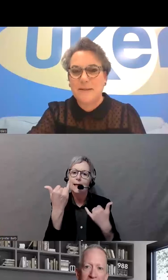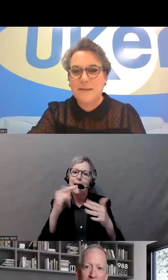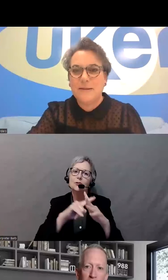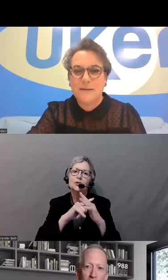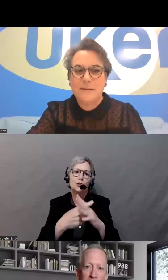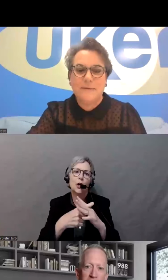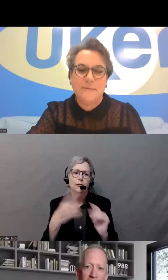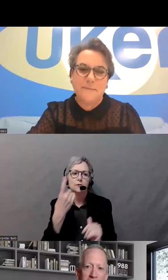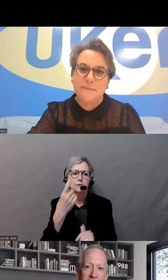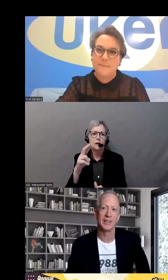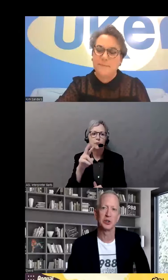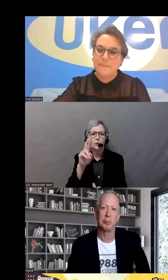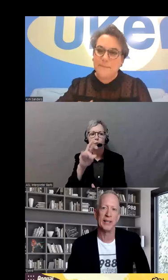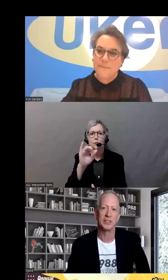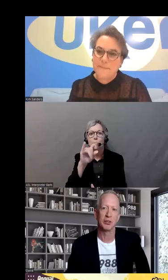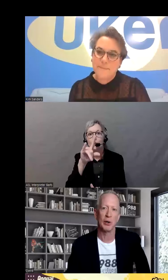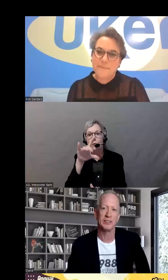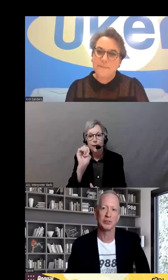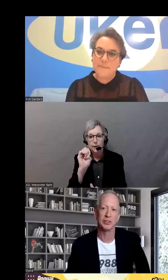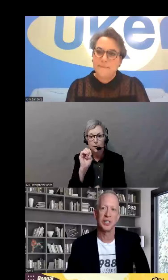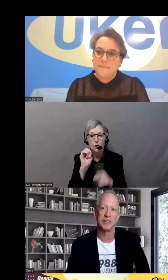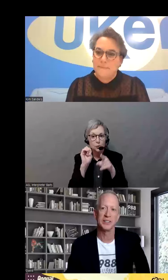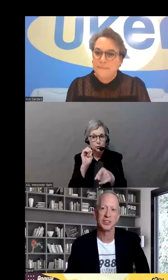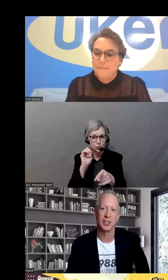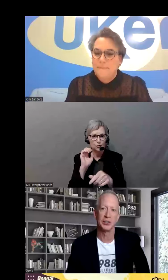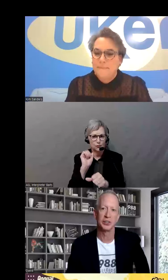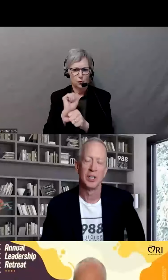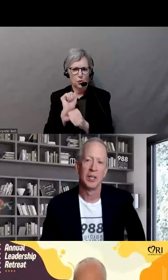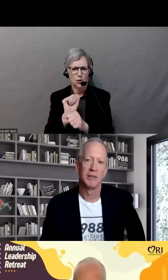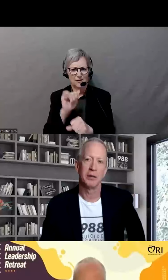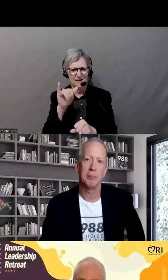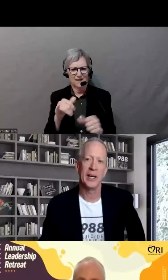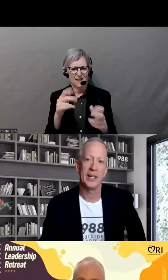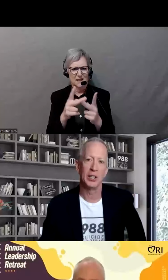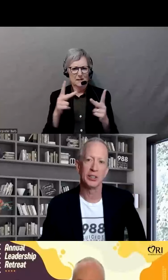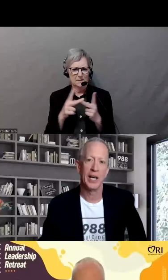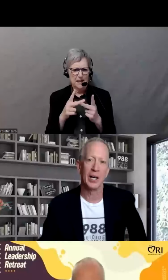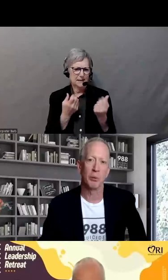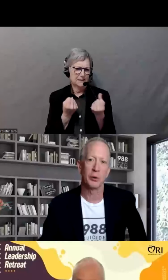YOU HAVE WORKED IN THIS SPACE FOR MANY YEARS NOW AND WORKED AT